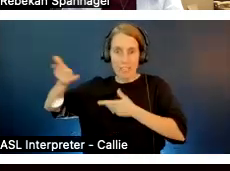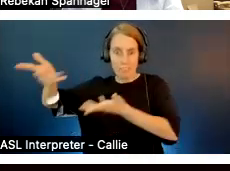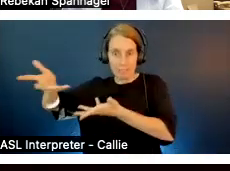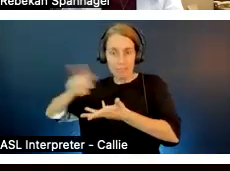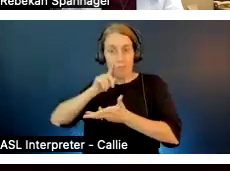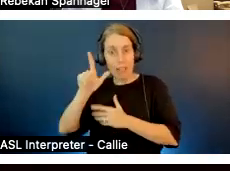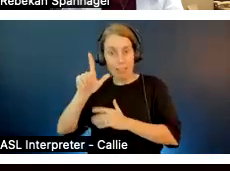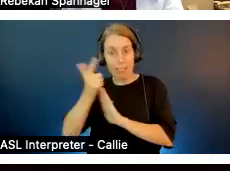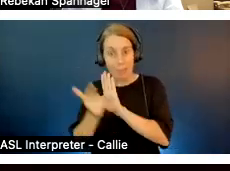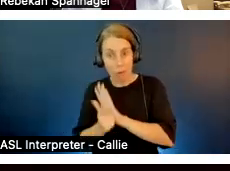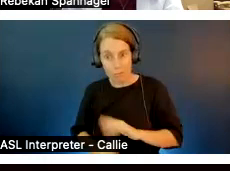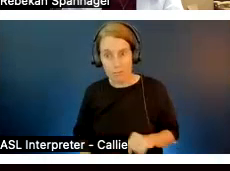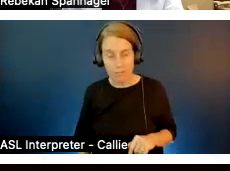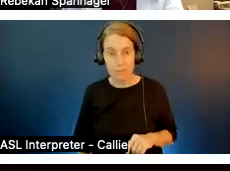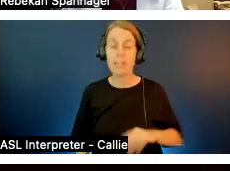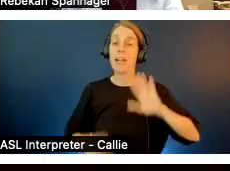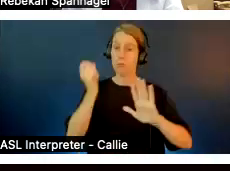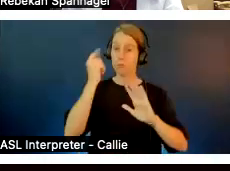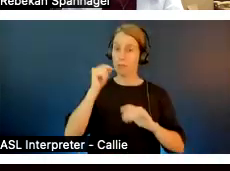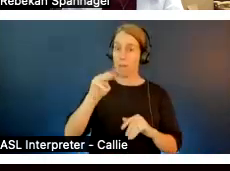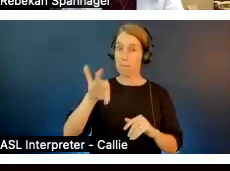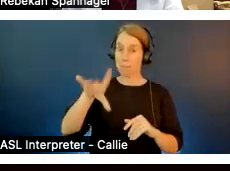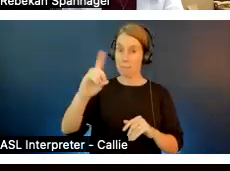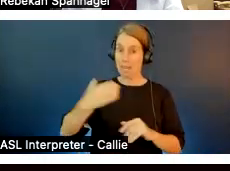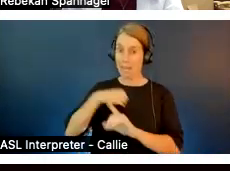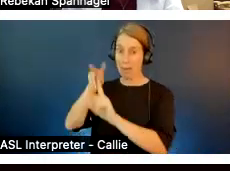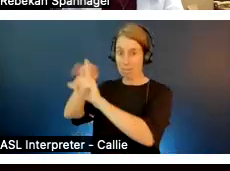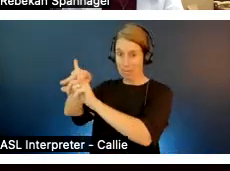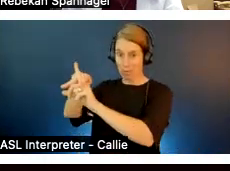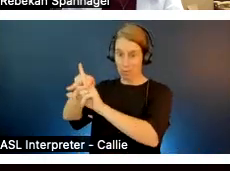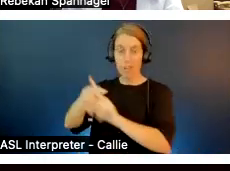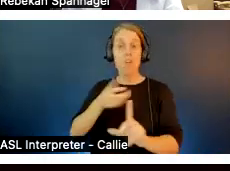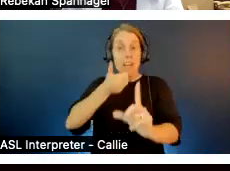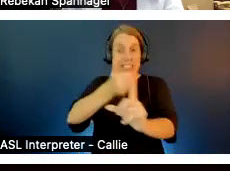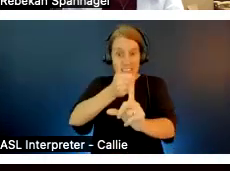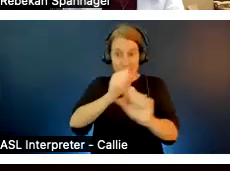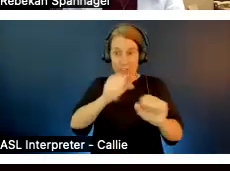can ask somebody else to argue the case on your behalf it does not have to be an attorney as many